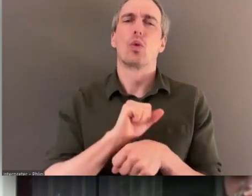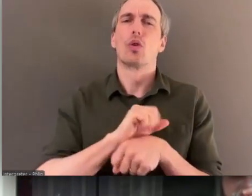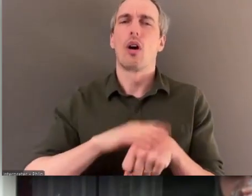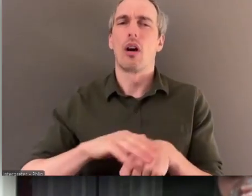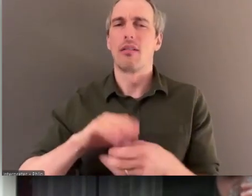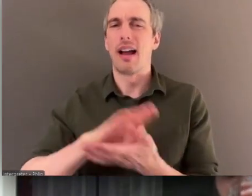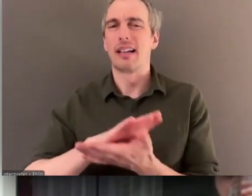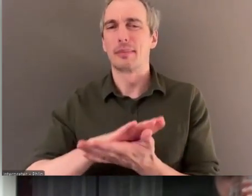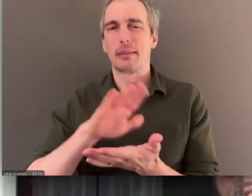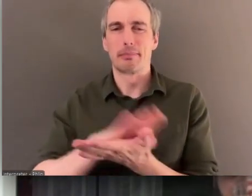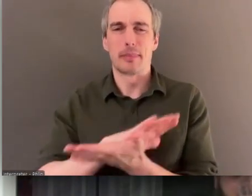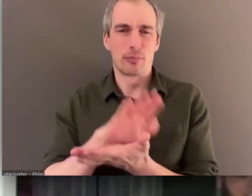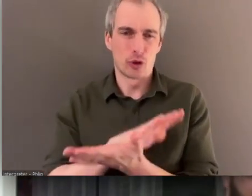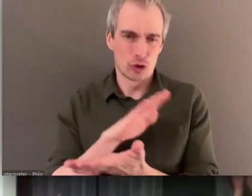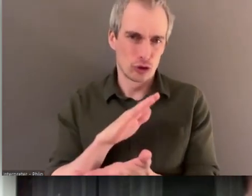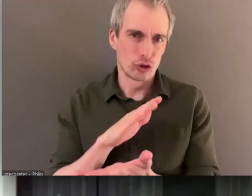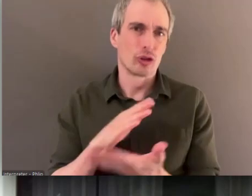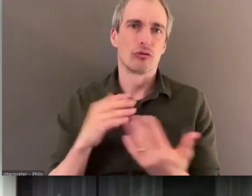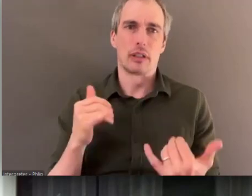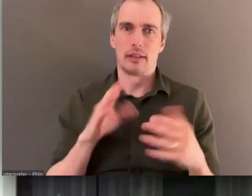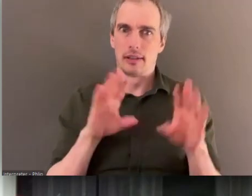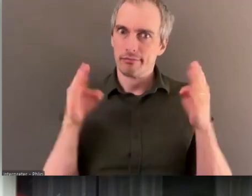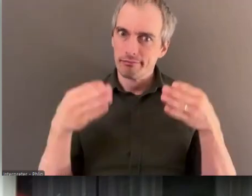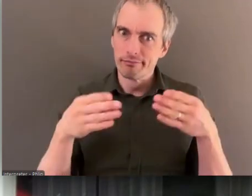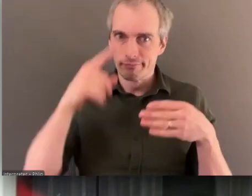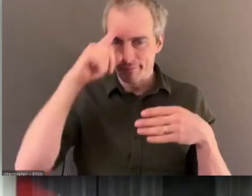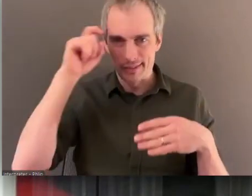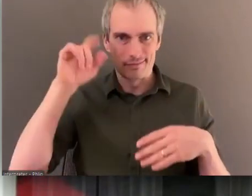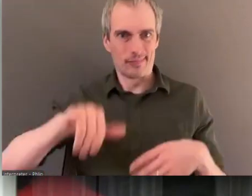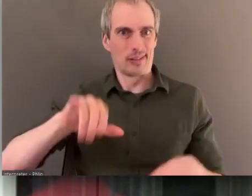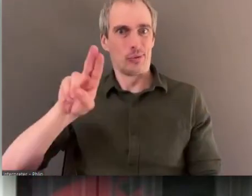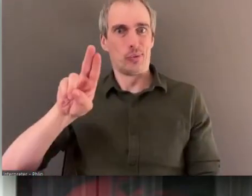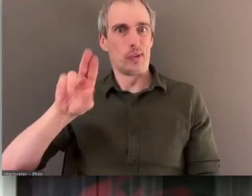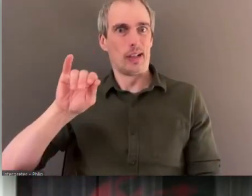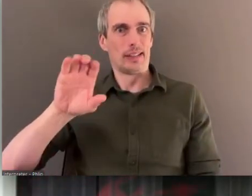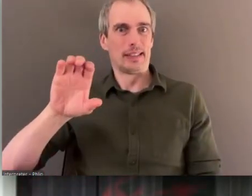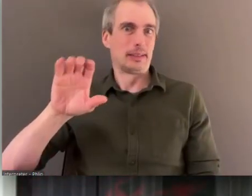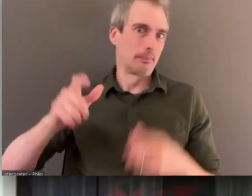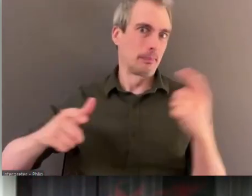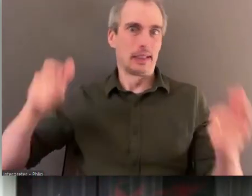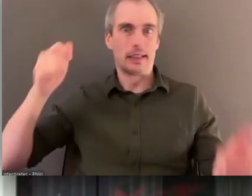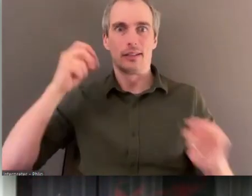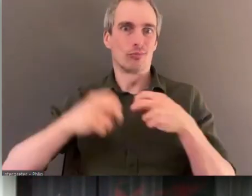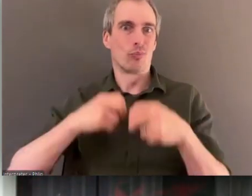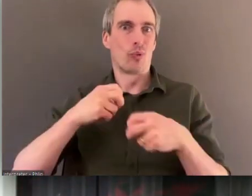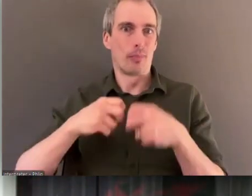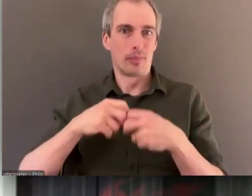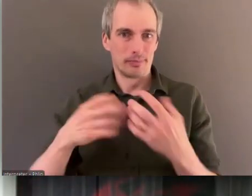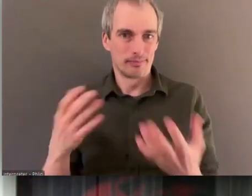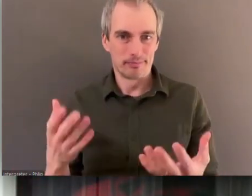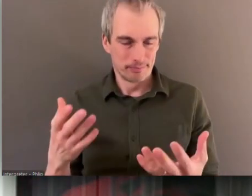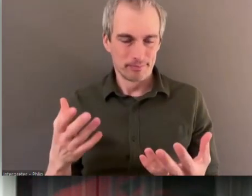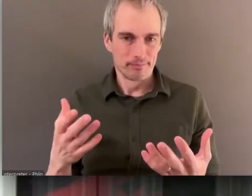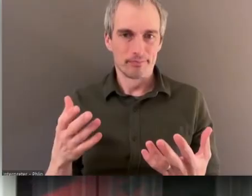biggest number of issues where academic papers, student organization posters, and syllabuses.